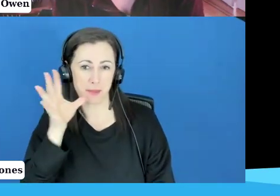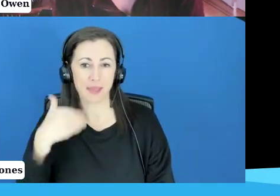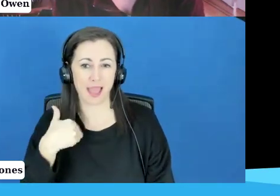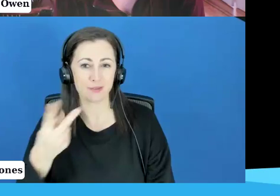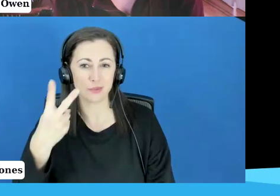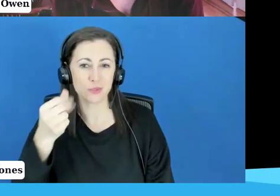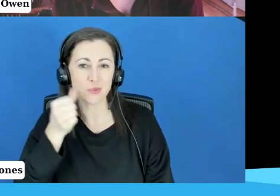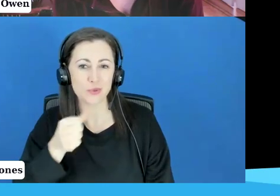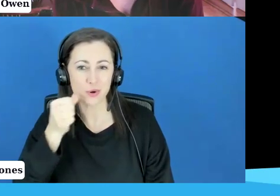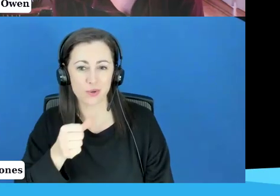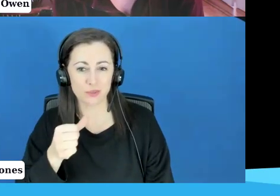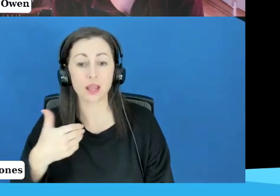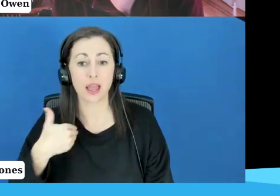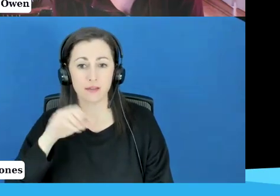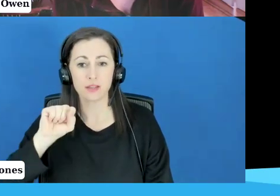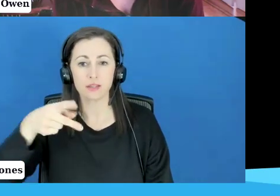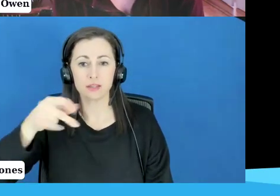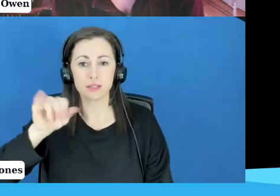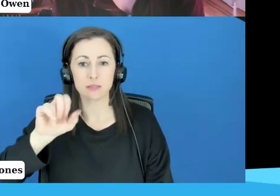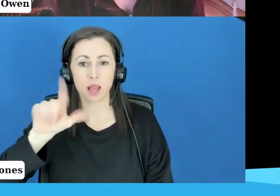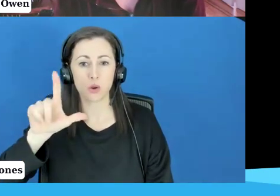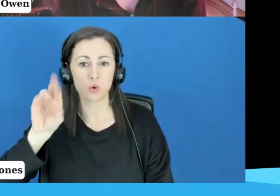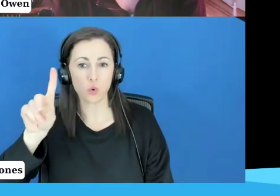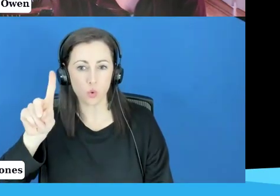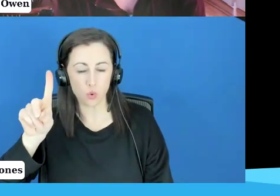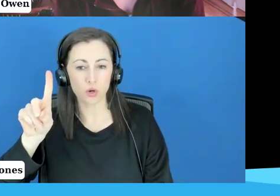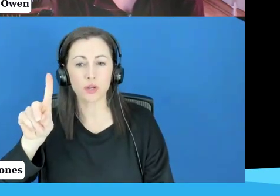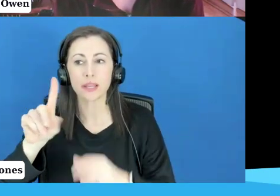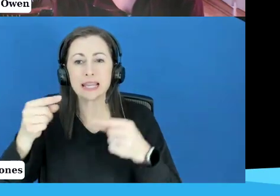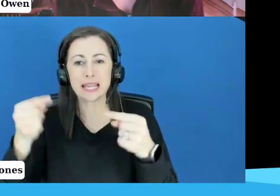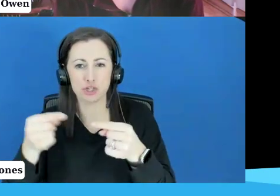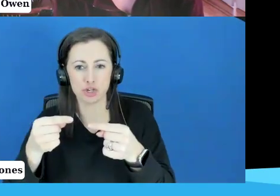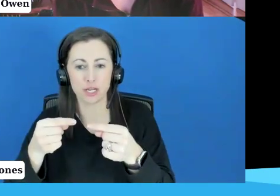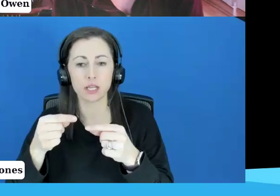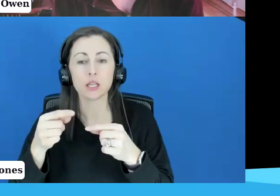I have a spinal cord injury due to a GSW when I was 14 months old.